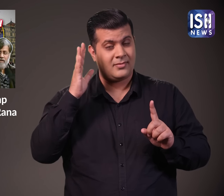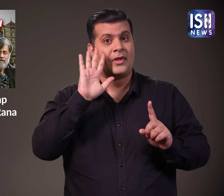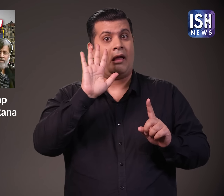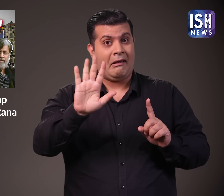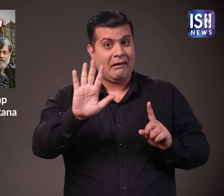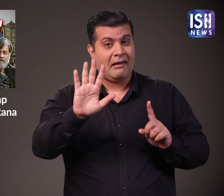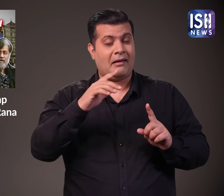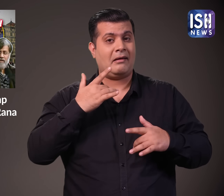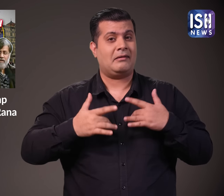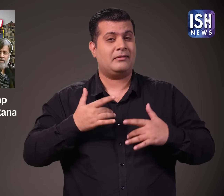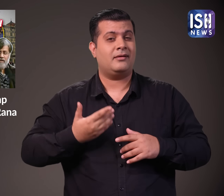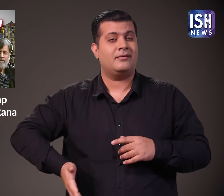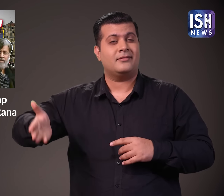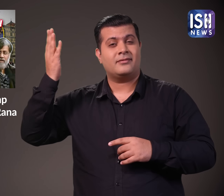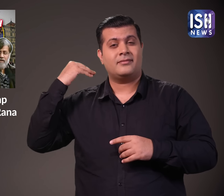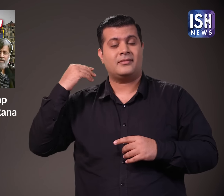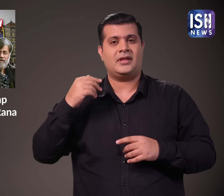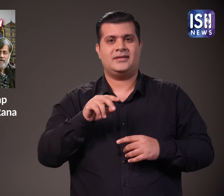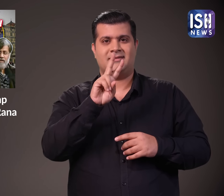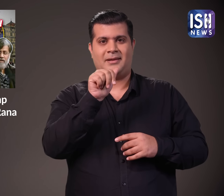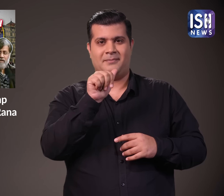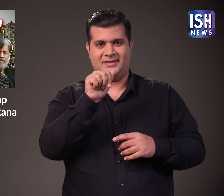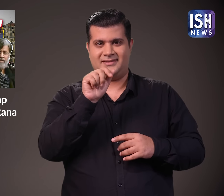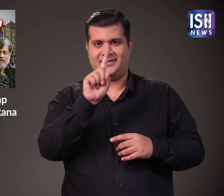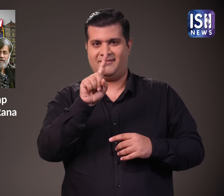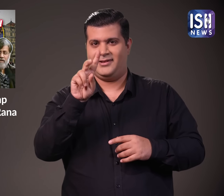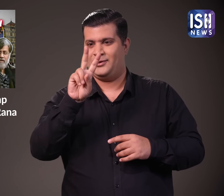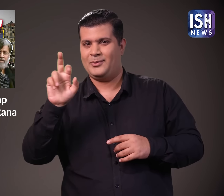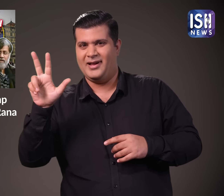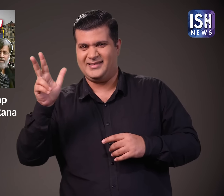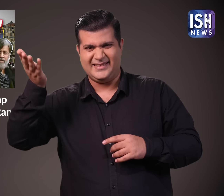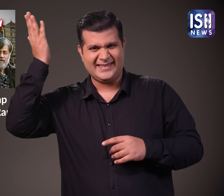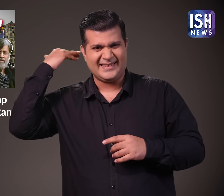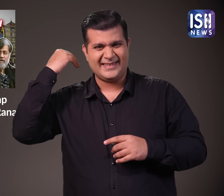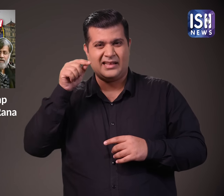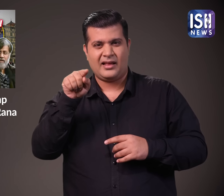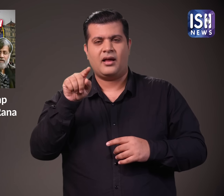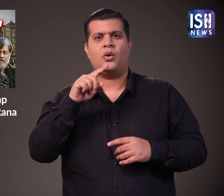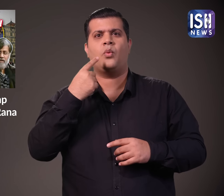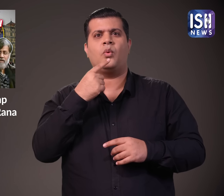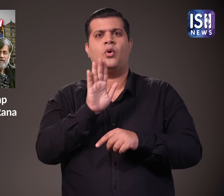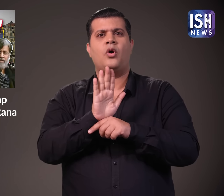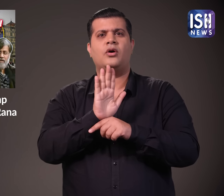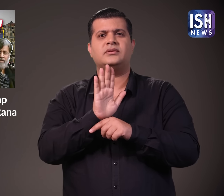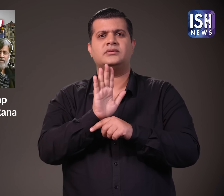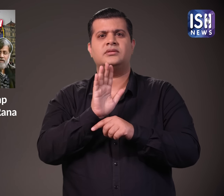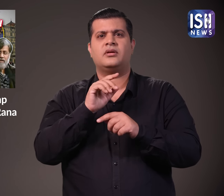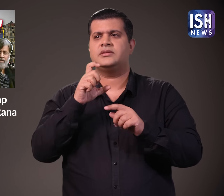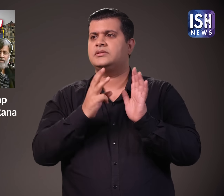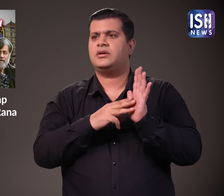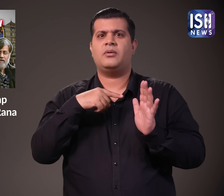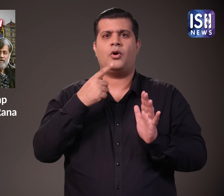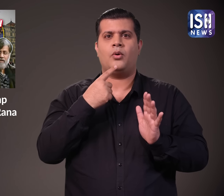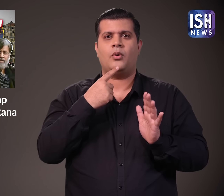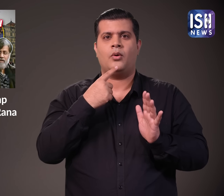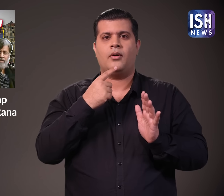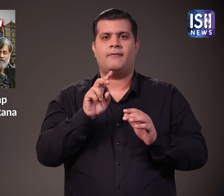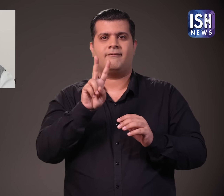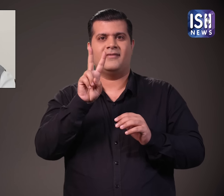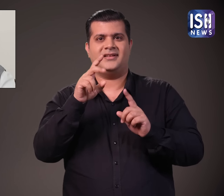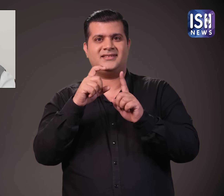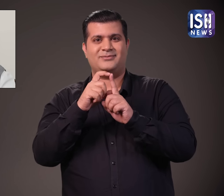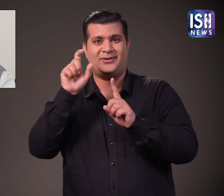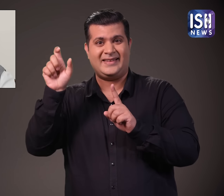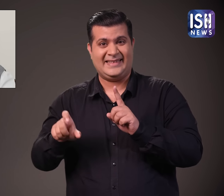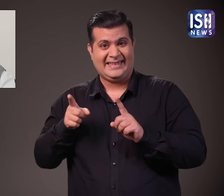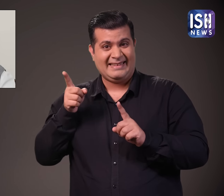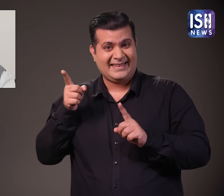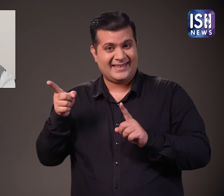Interestingly, Congress leader Vilasrao Deshmukh was the CM when the attacks took place on 26th November 2008.